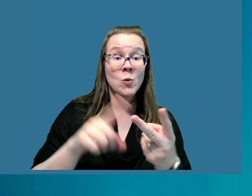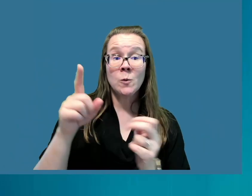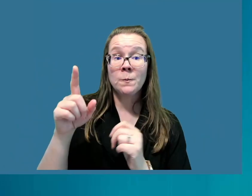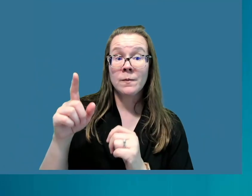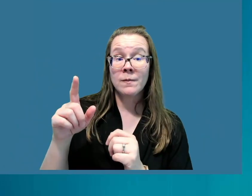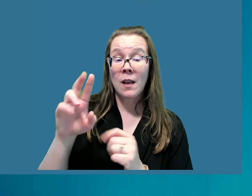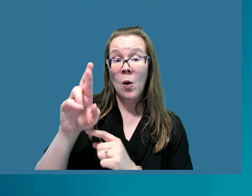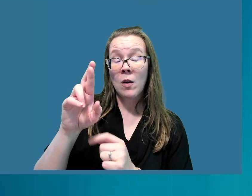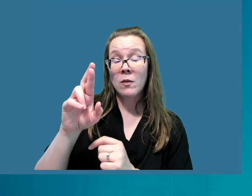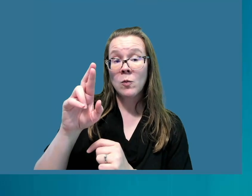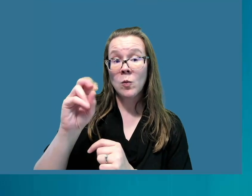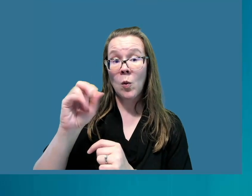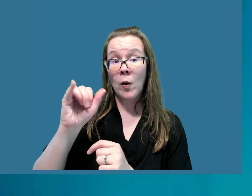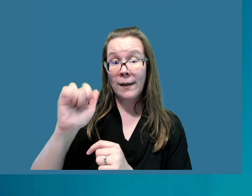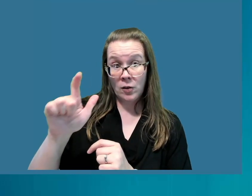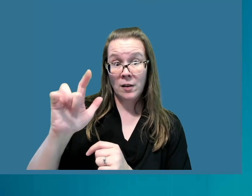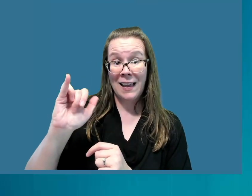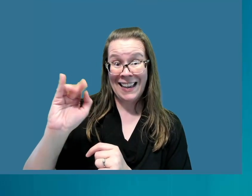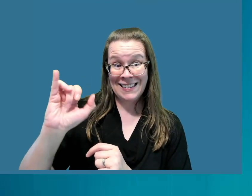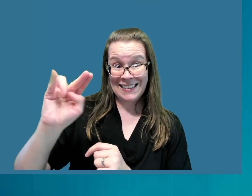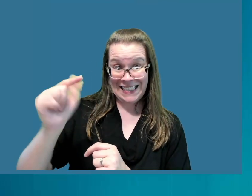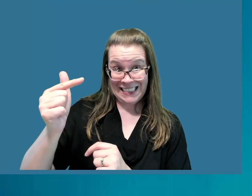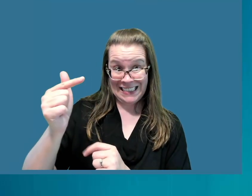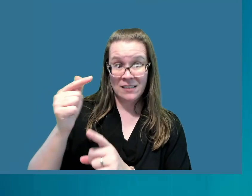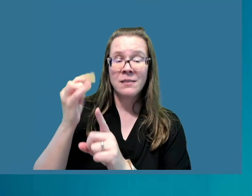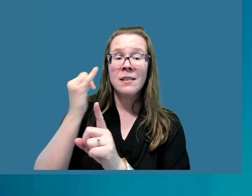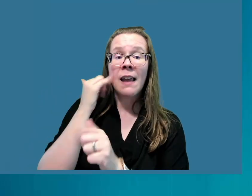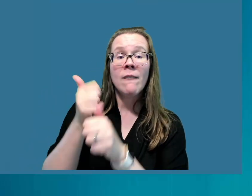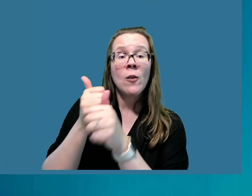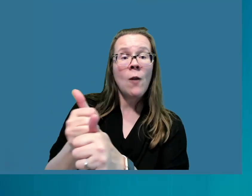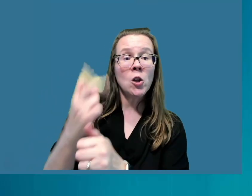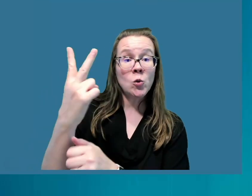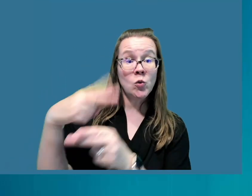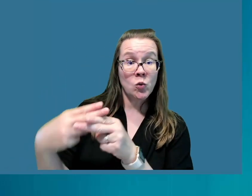And the second reason is that if you use the royal icing recipe that's based on a